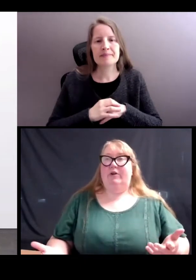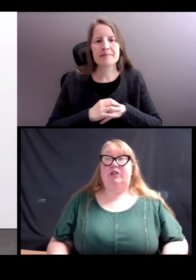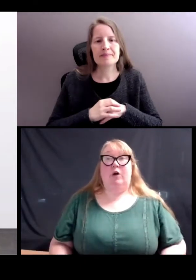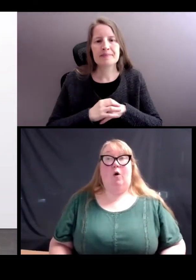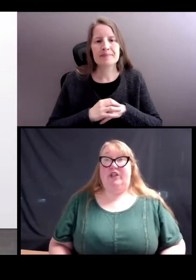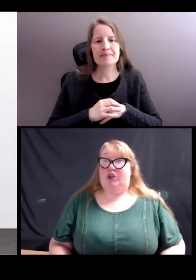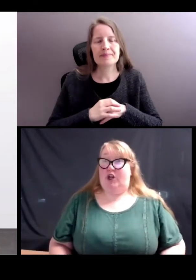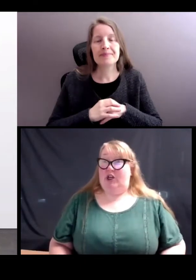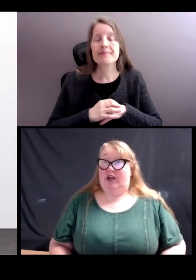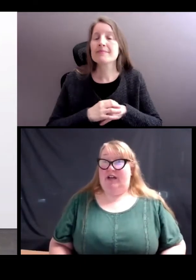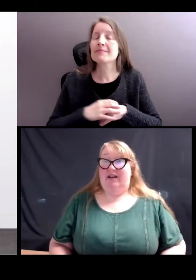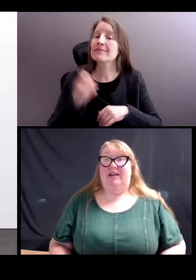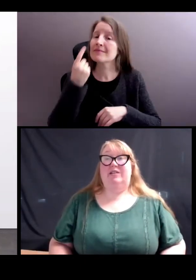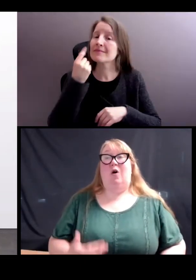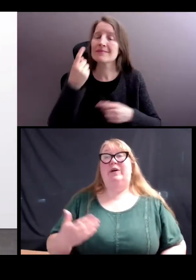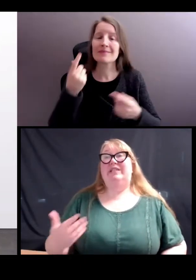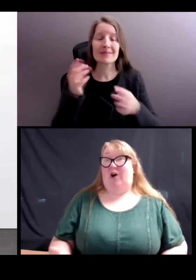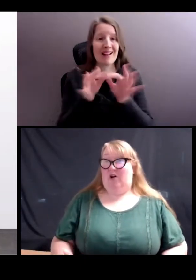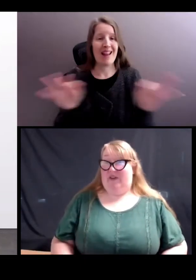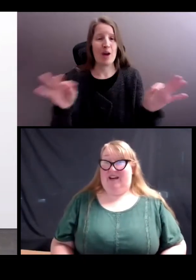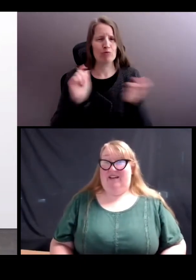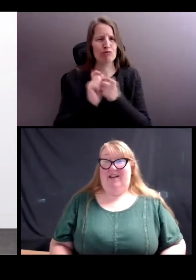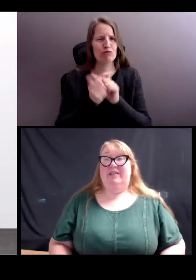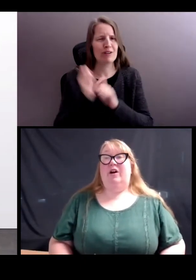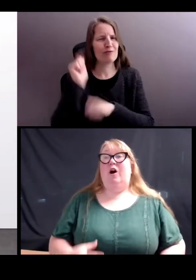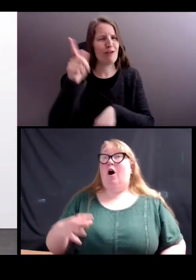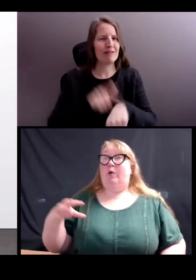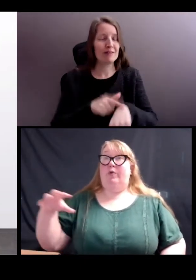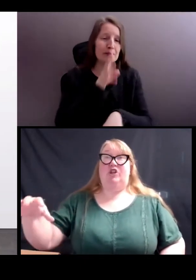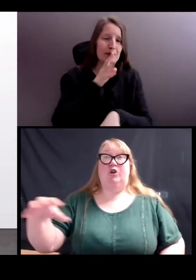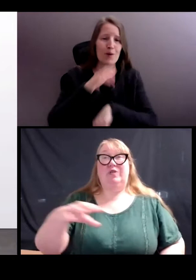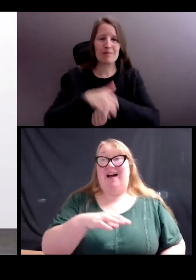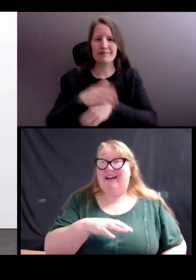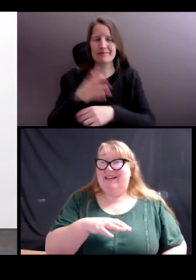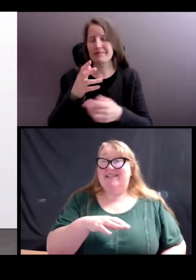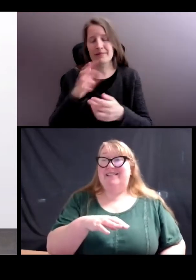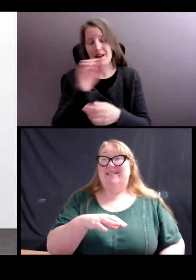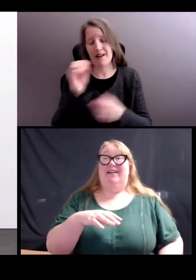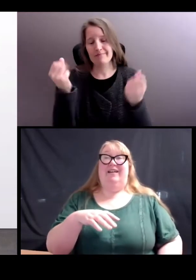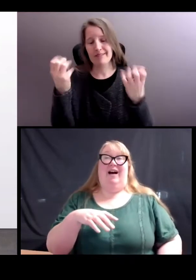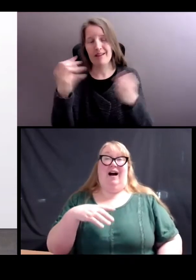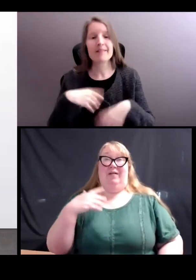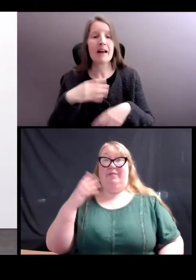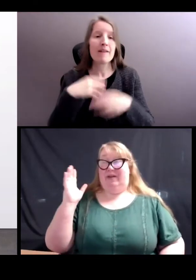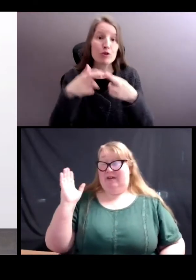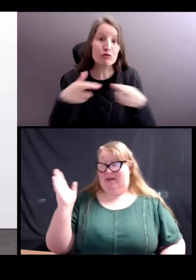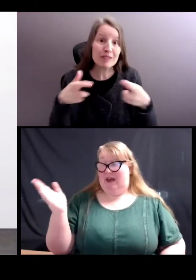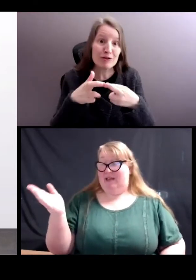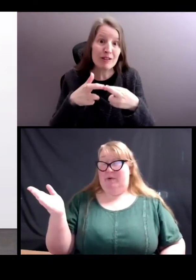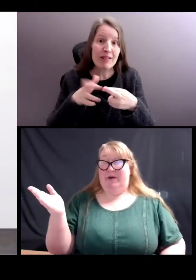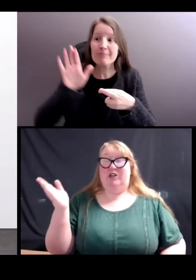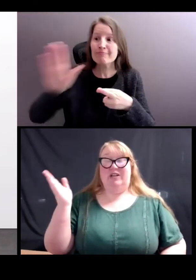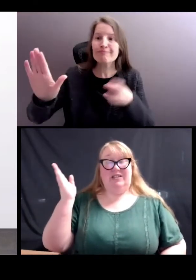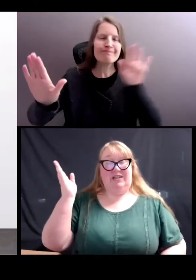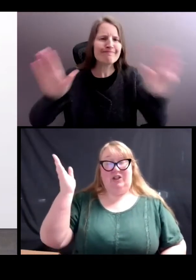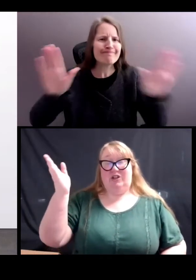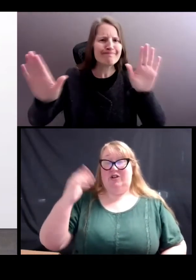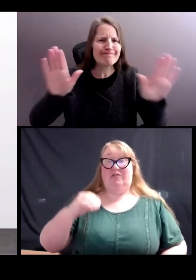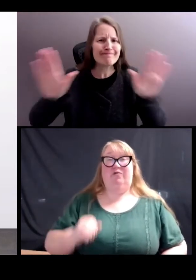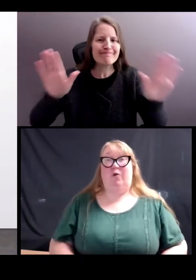language is always changing evolving There are regional signs as we mentioned each foreign